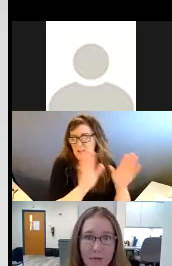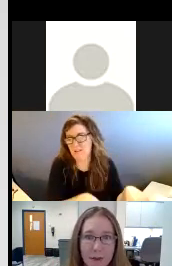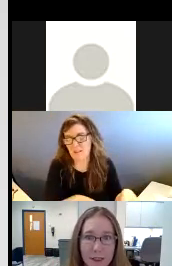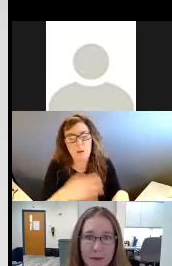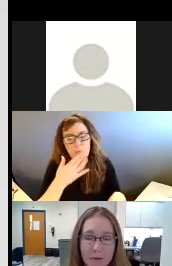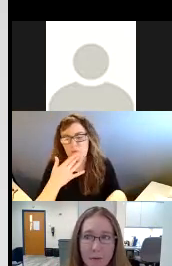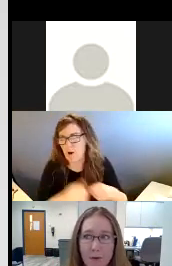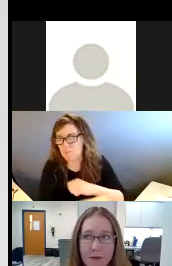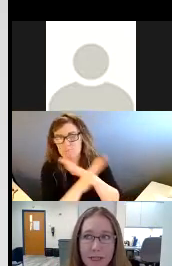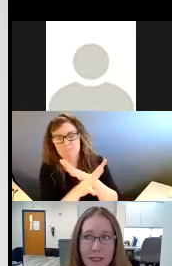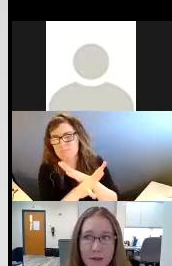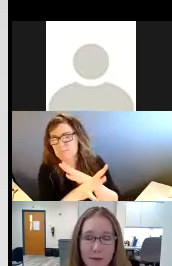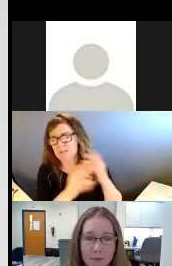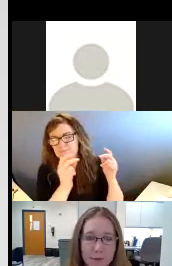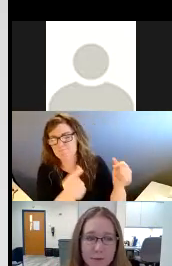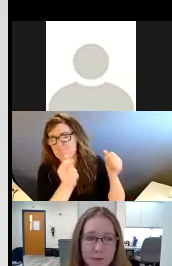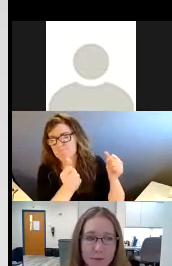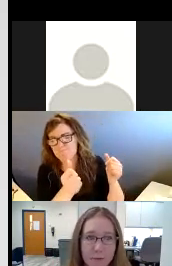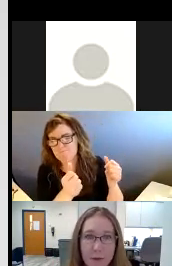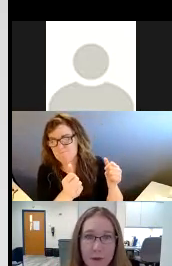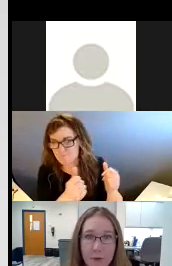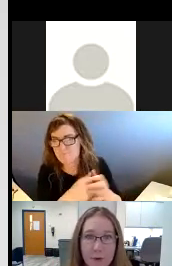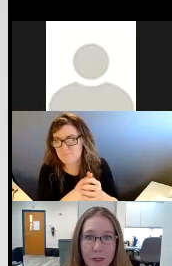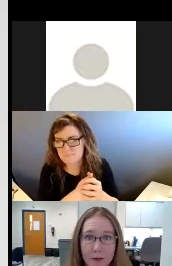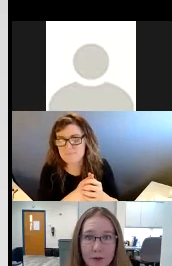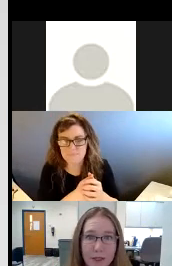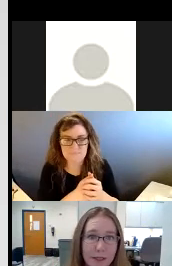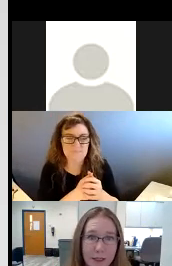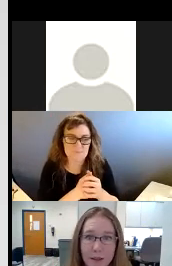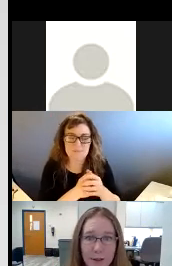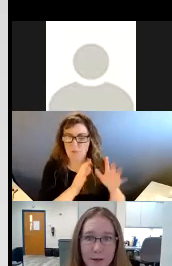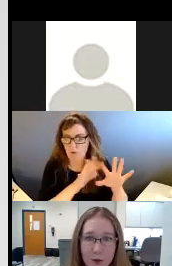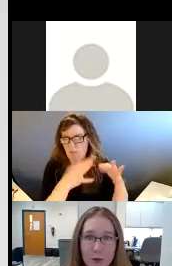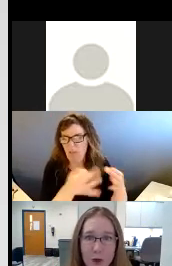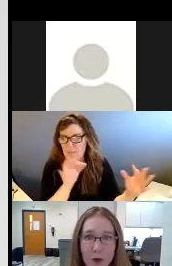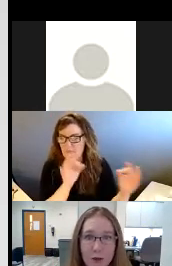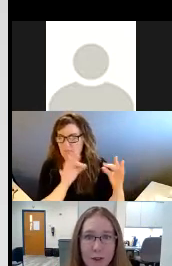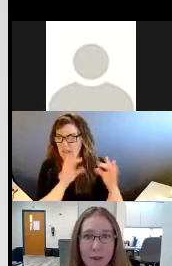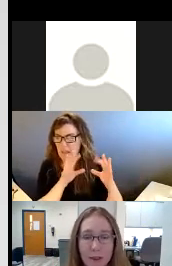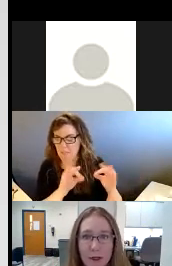DEFINITELY FROM WHAT WE HAVE SEEN FROM FAMILIES REPORTING TO US IS THAT THE VIRTUAL CALL IS A MUCH